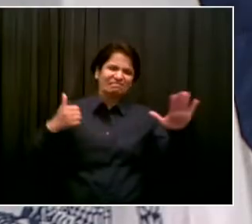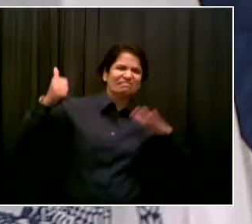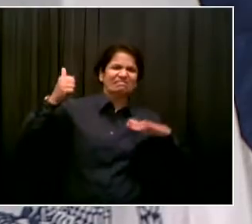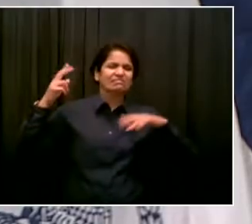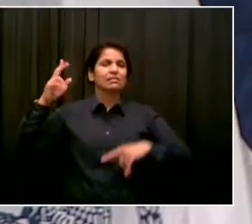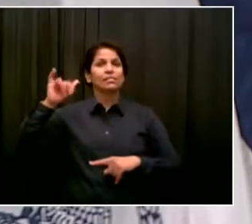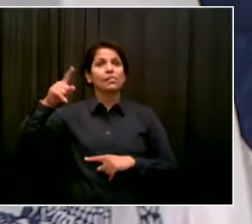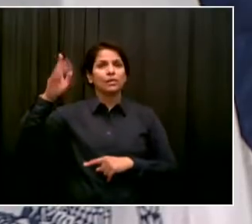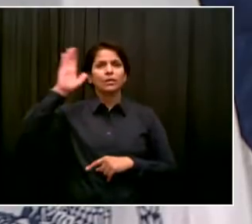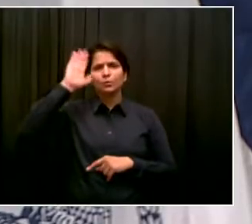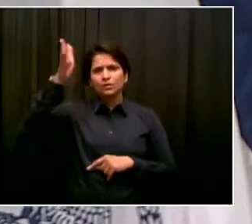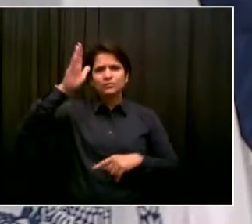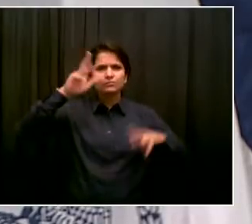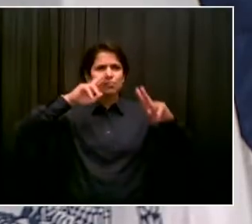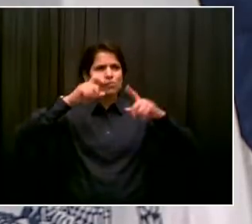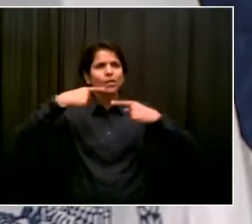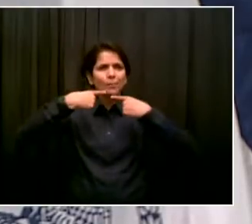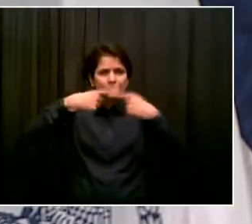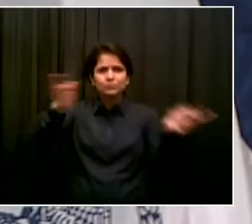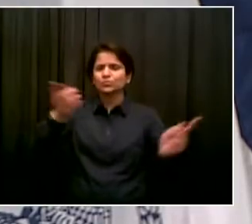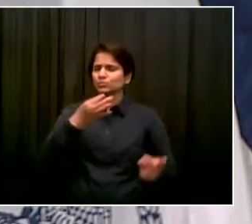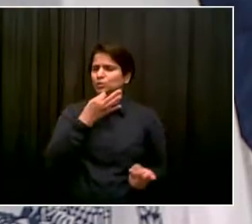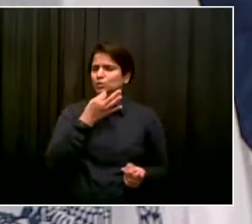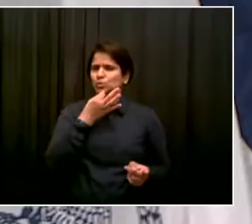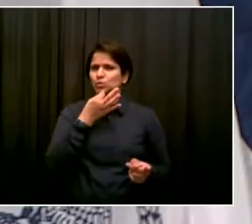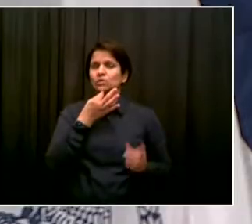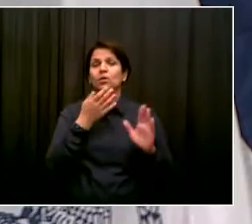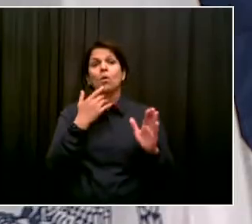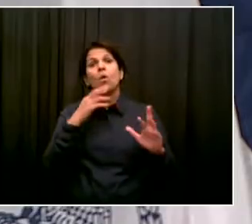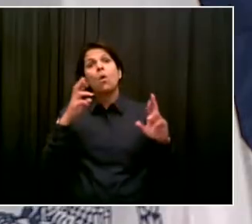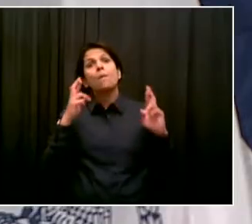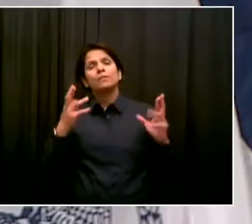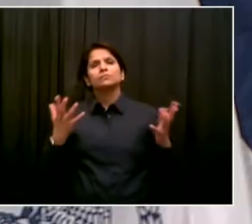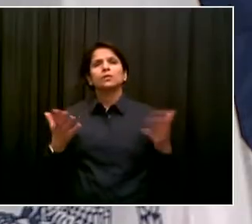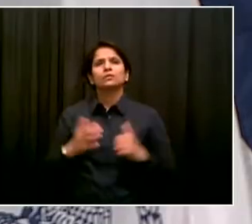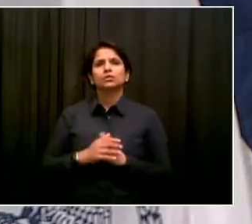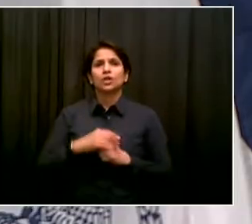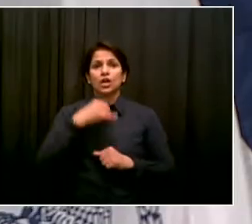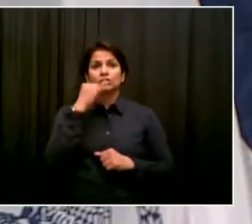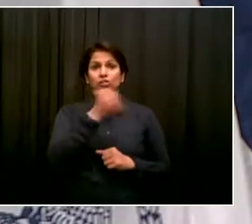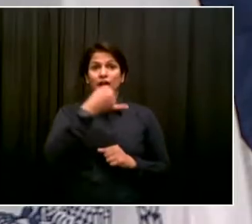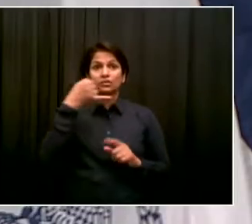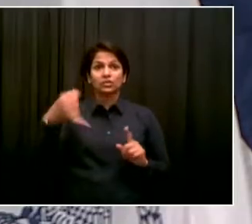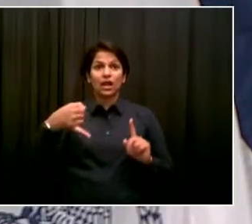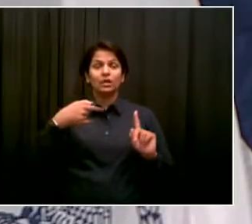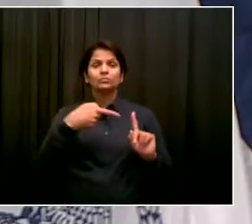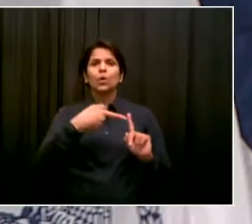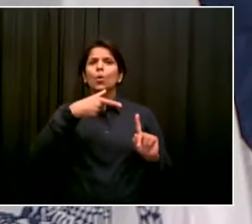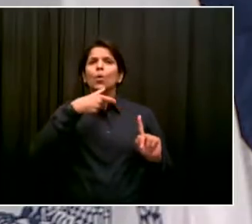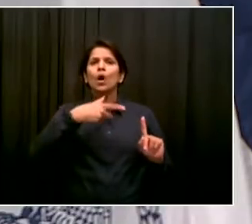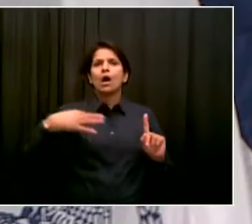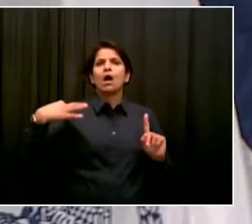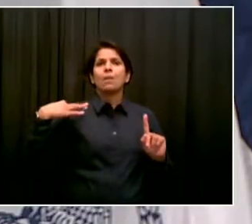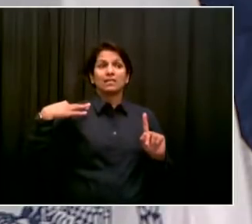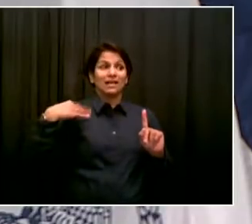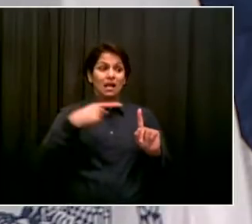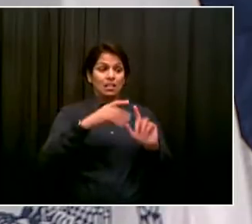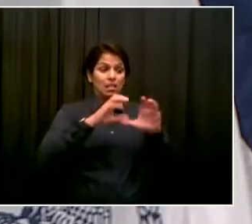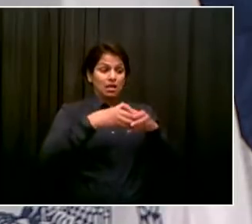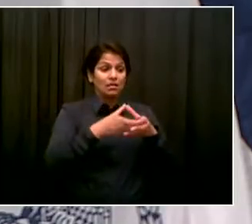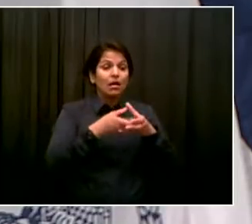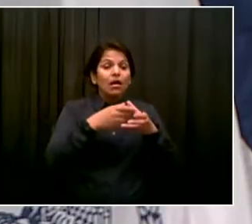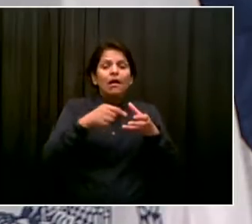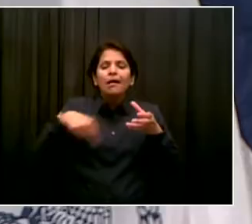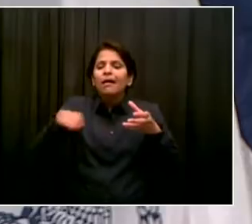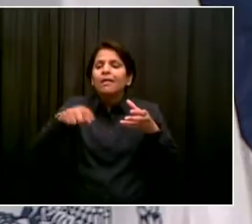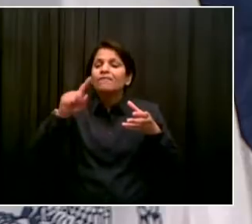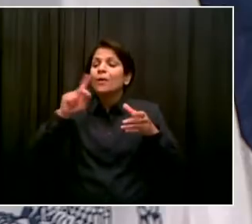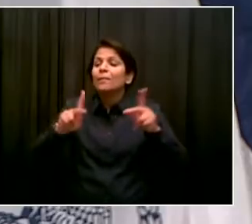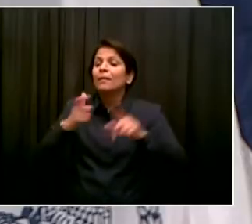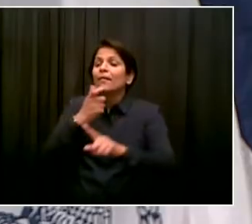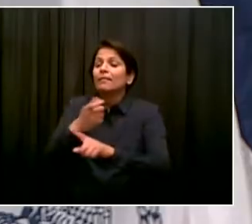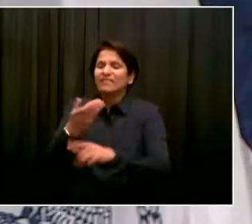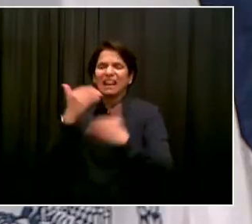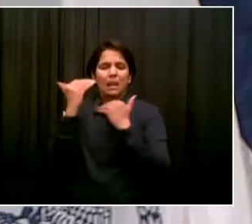EX PET C